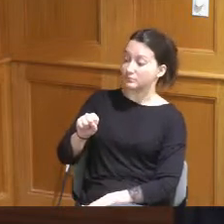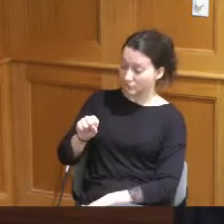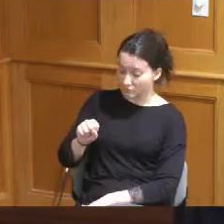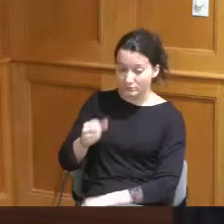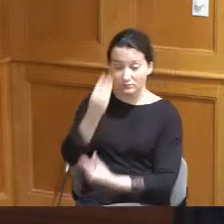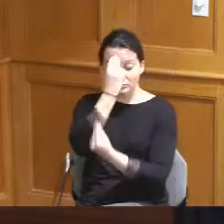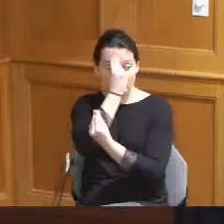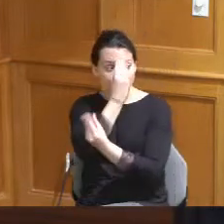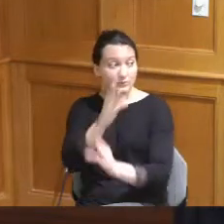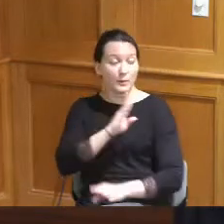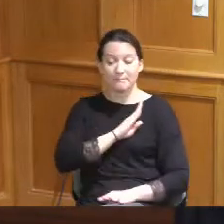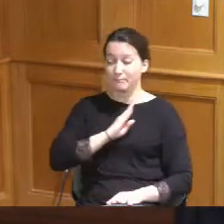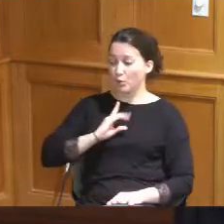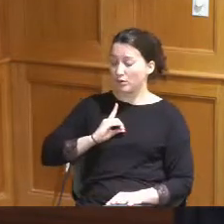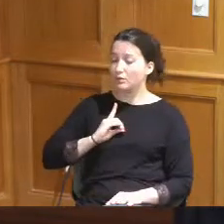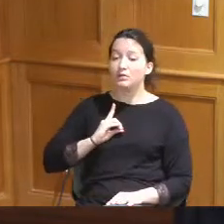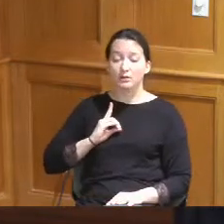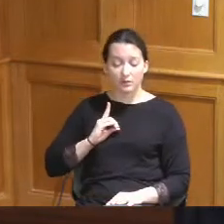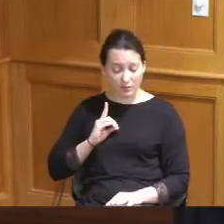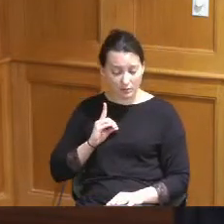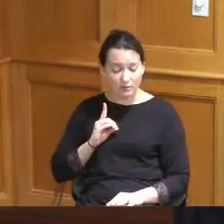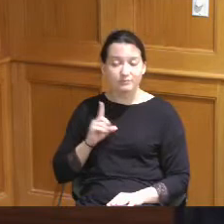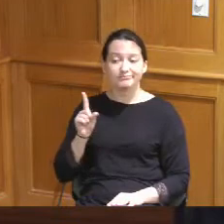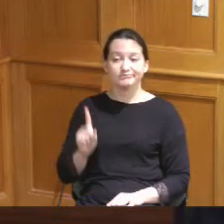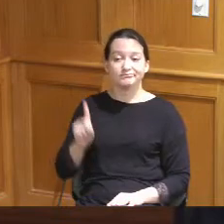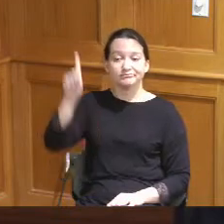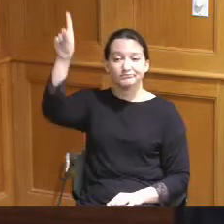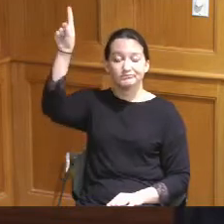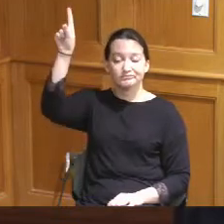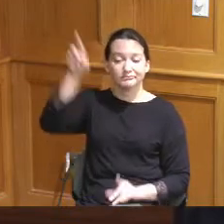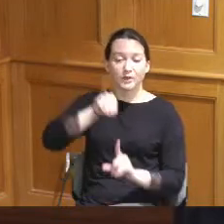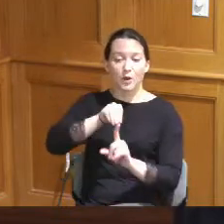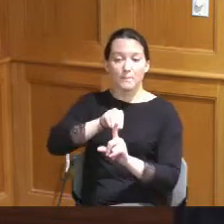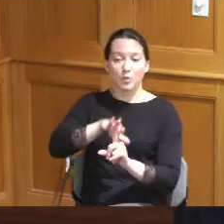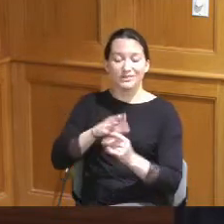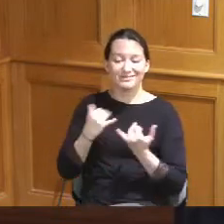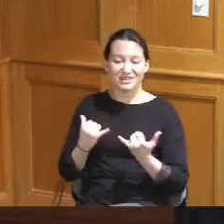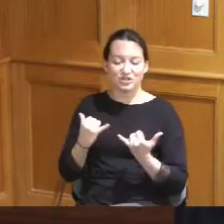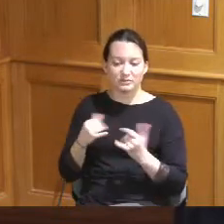Board was aware of first and foremost was upstairs in our onboarding sessions today onboarded